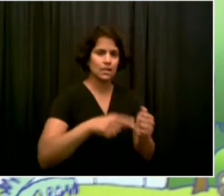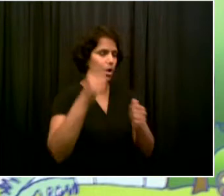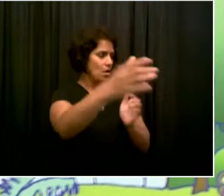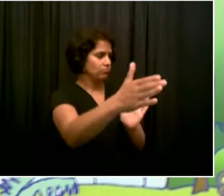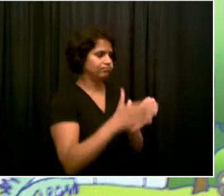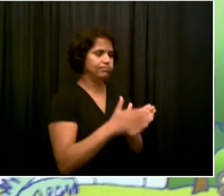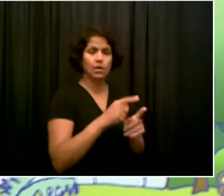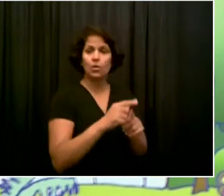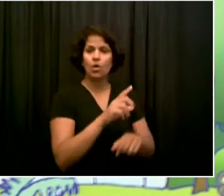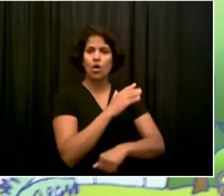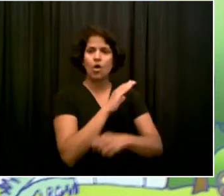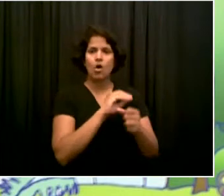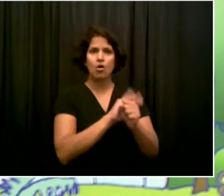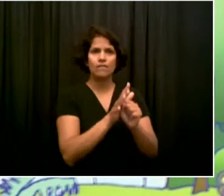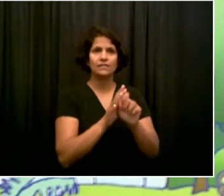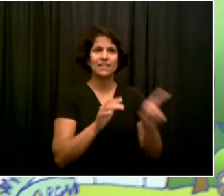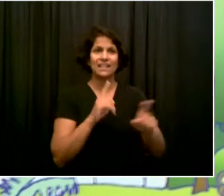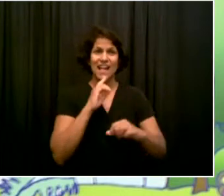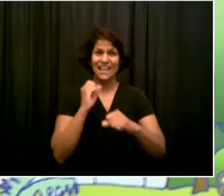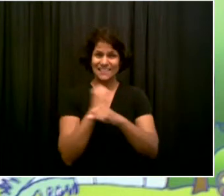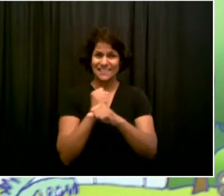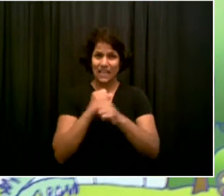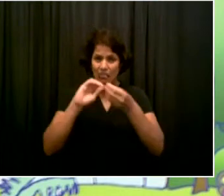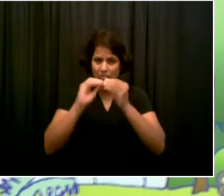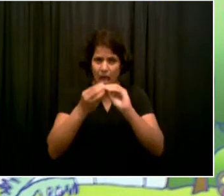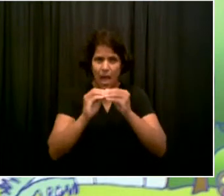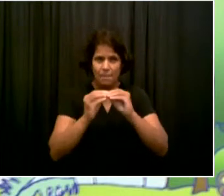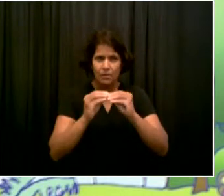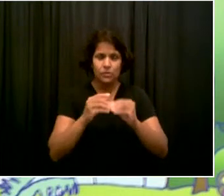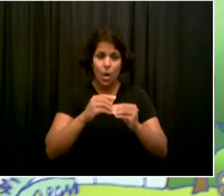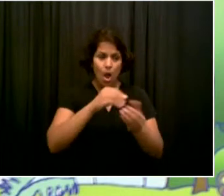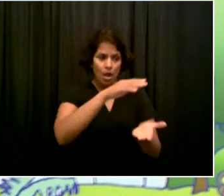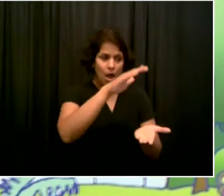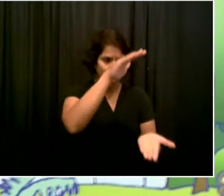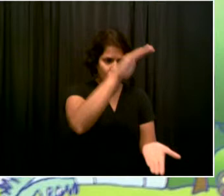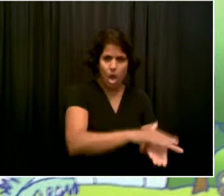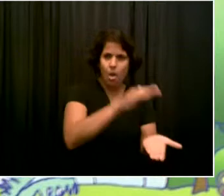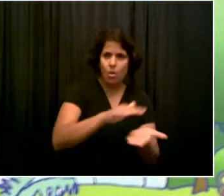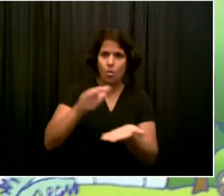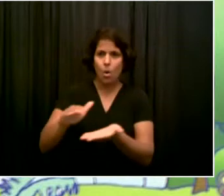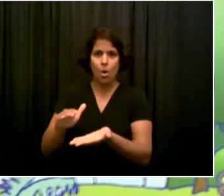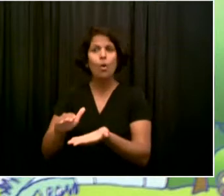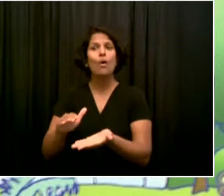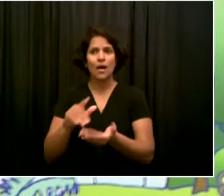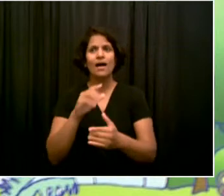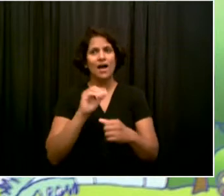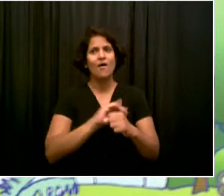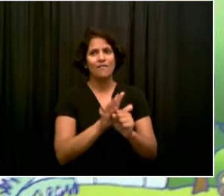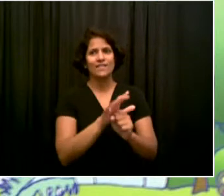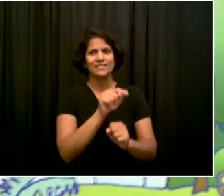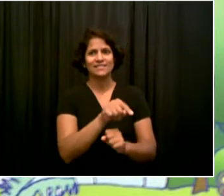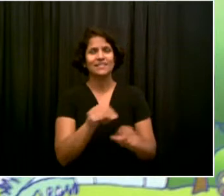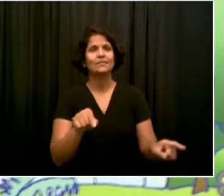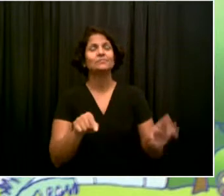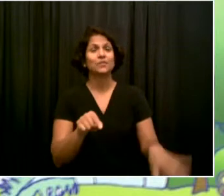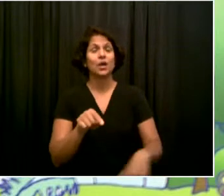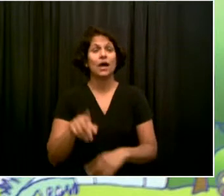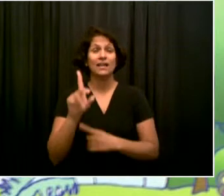BECAUSE I EXPECT THE PEOPLE TO HEED THE CALL TO GET VACCINATED. UNTIL A FEW WEEKS AGO THE VACCINATION EFFORT WAS BEATING COVID-19 HANDS DOWN AND YOU COULD SEE IT IN THE INDICATORS AND